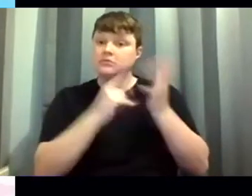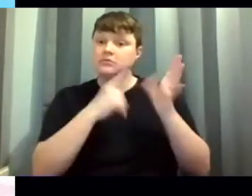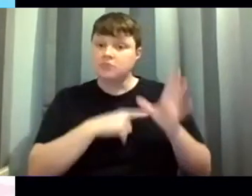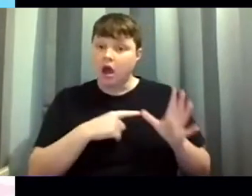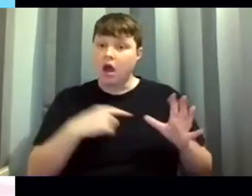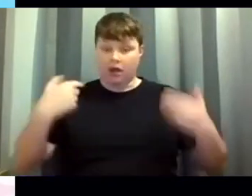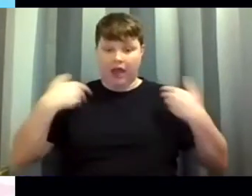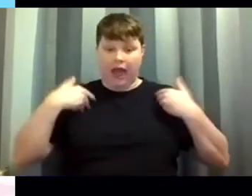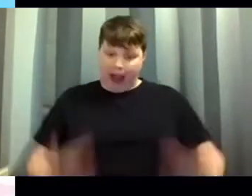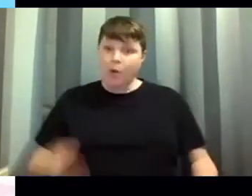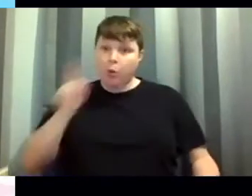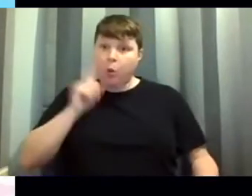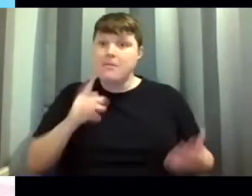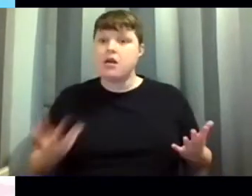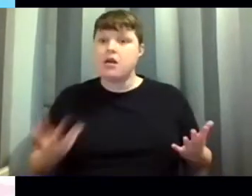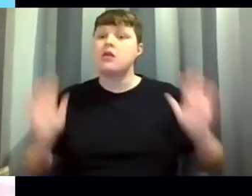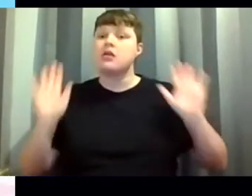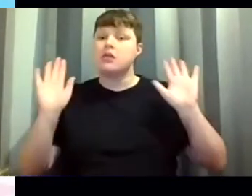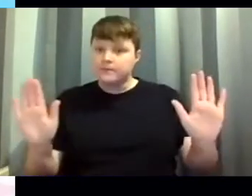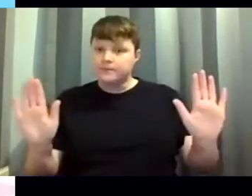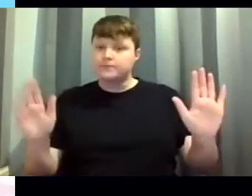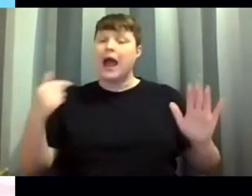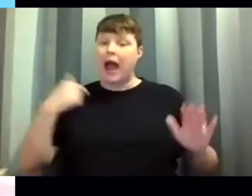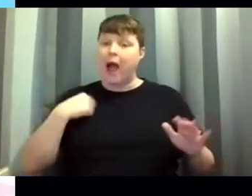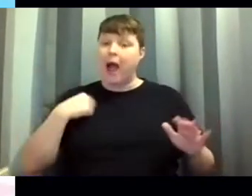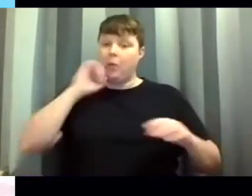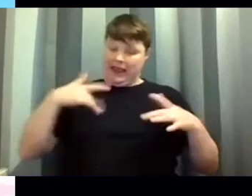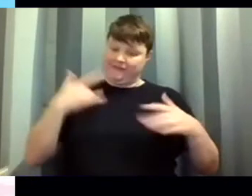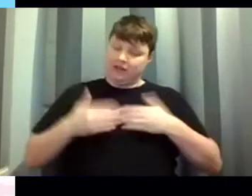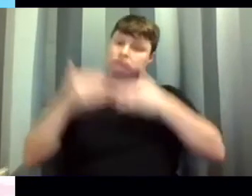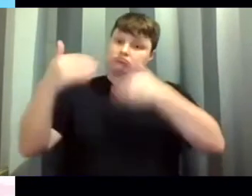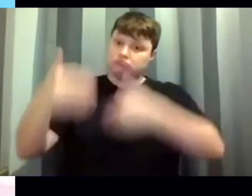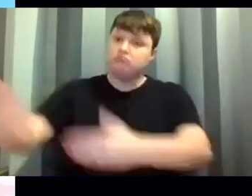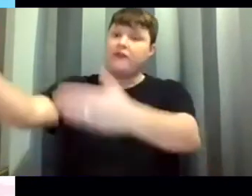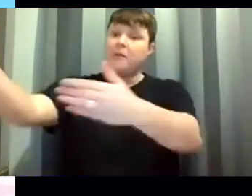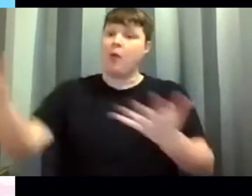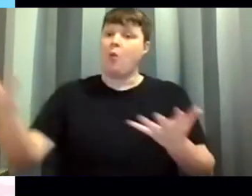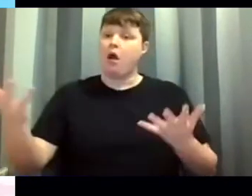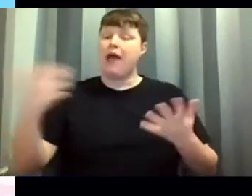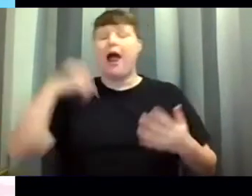to start with) but that's how I'll be living from now on. Obviously, there's legal transition there